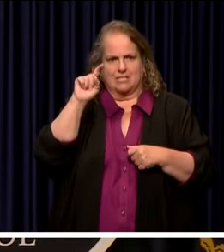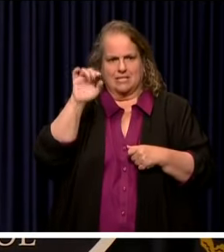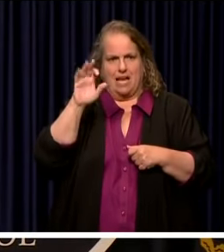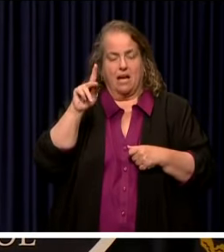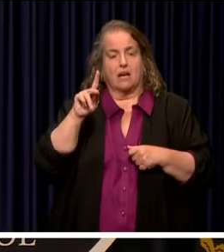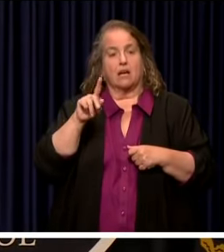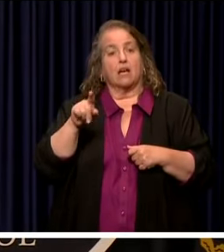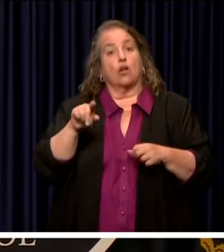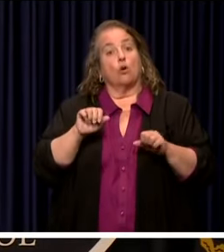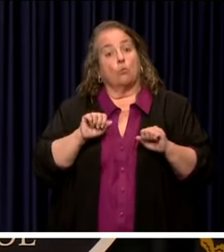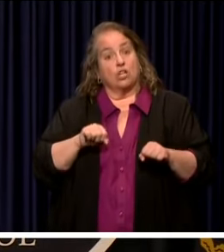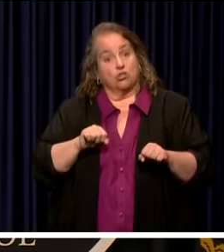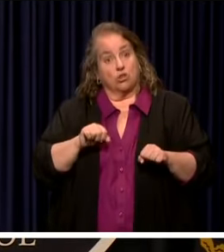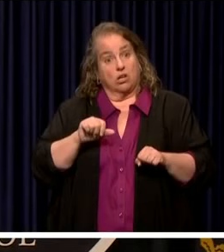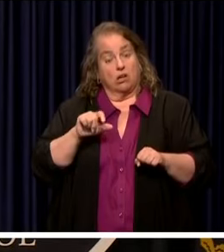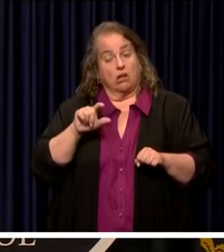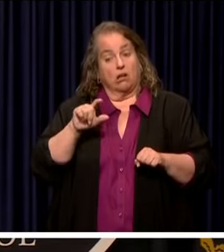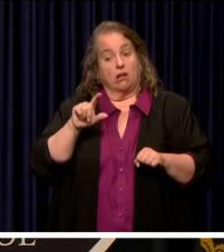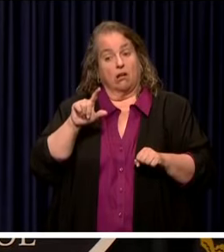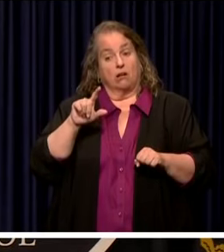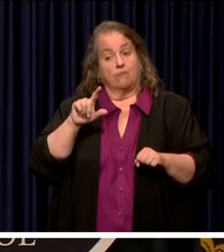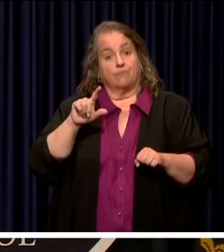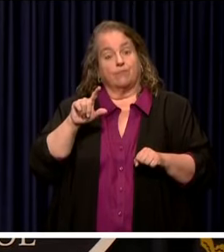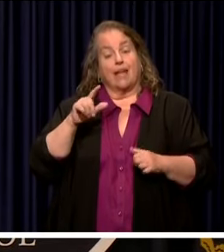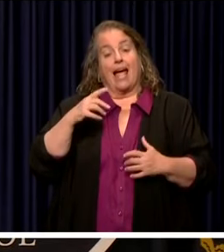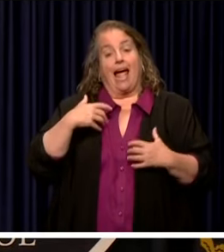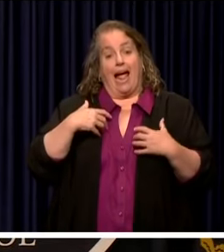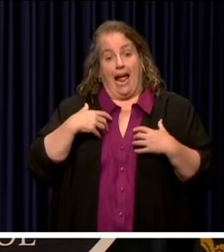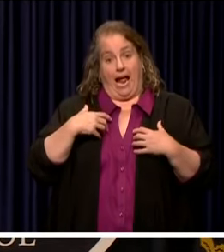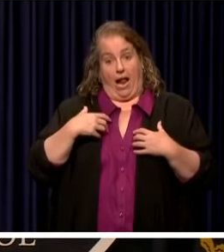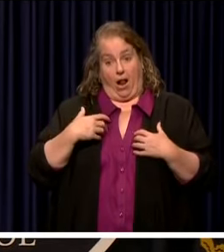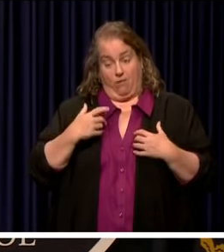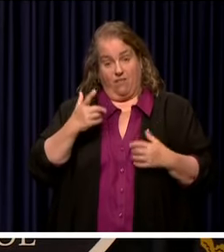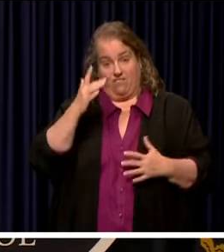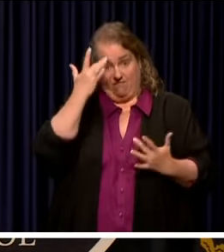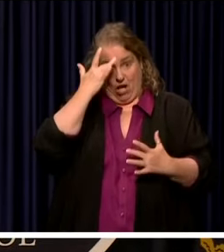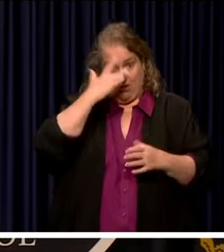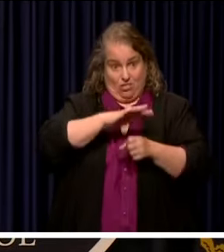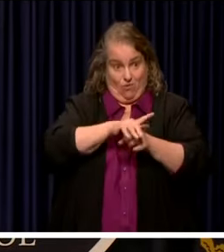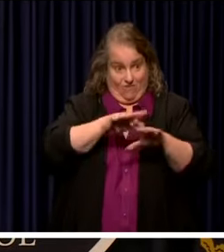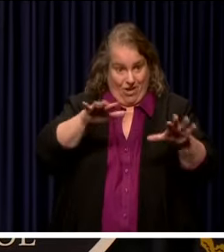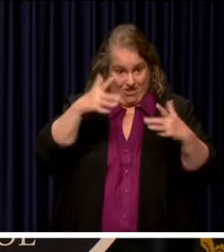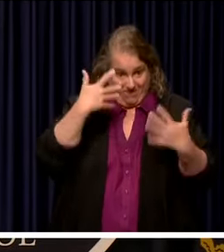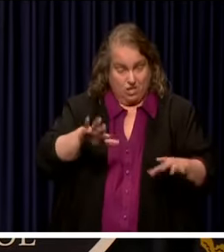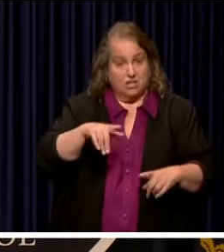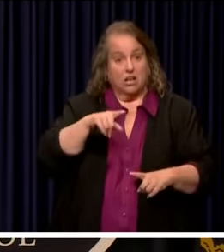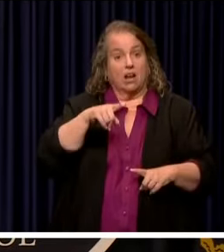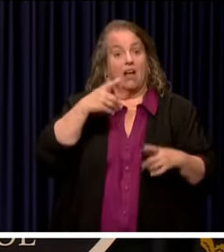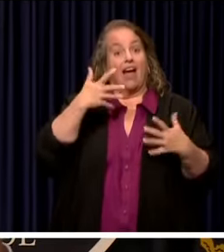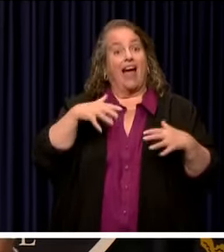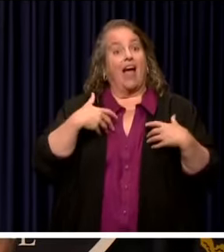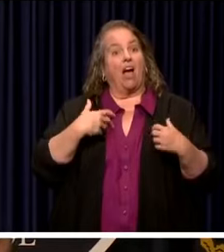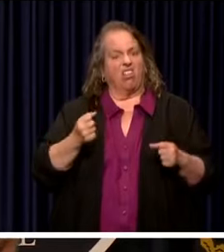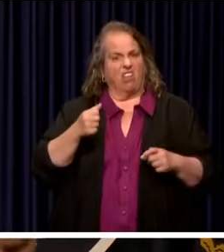START. WITH OTHERS REOPENING, AND AM I CONCERN ABOUT TRAVEL? YES, I AM. SO OUR TRAVEL BAN AND THE